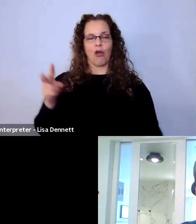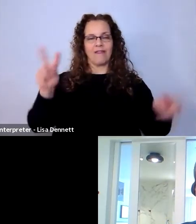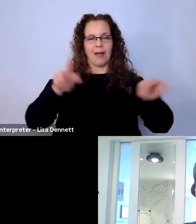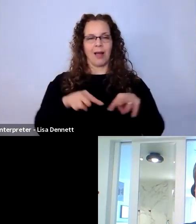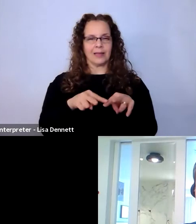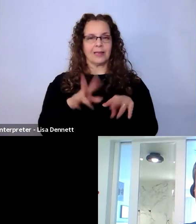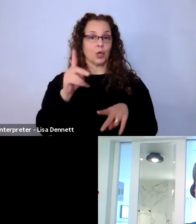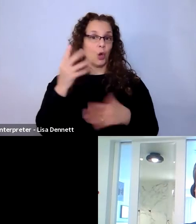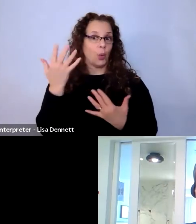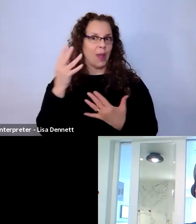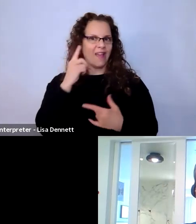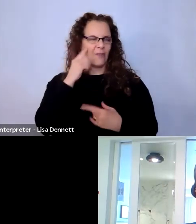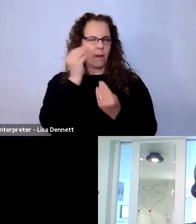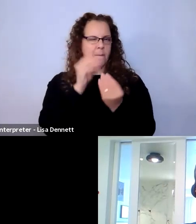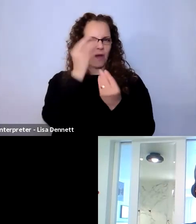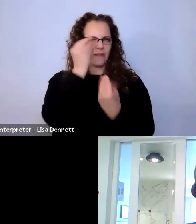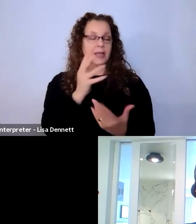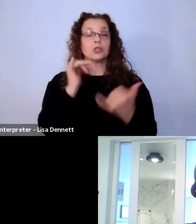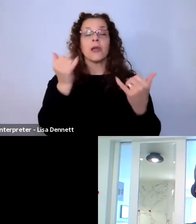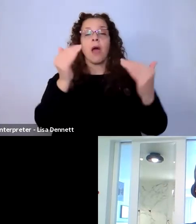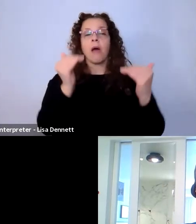Joe Devon: Perfect now let's go to some questions well first there's